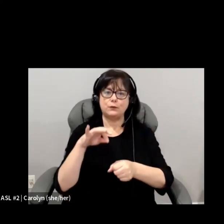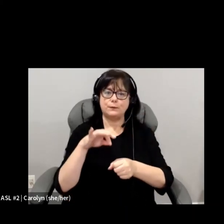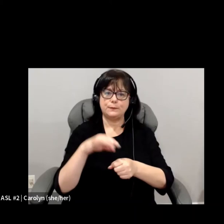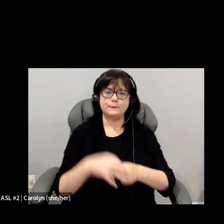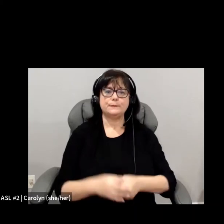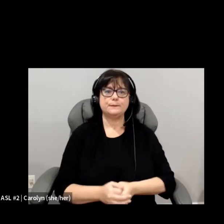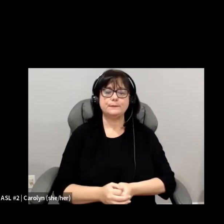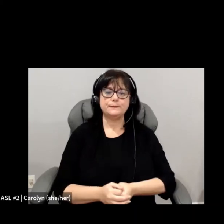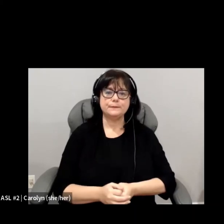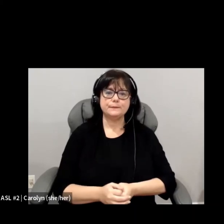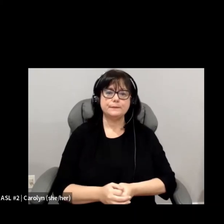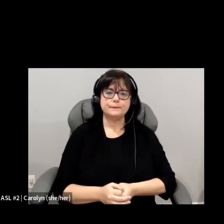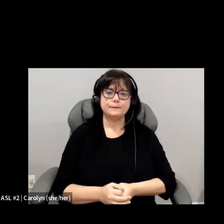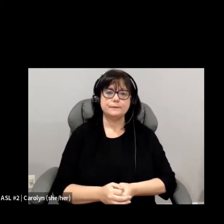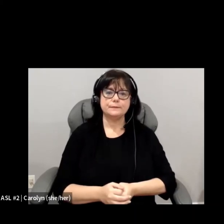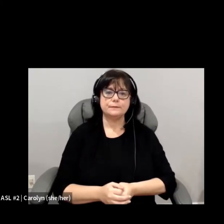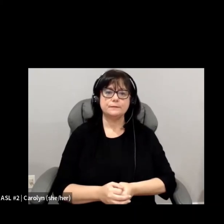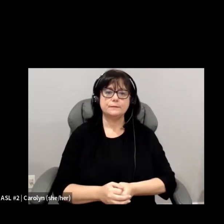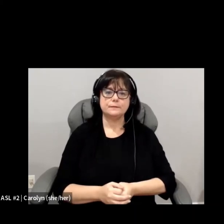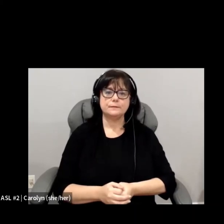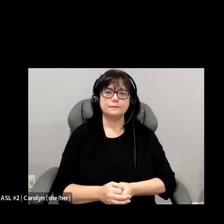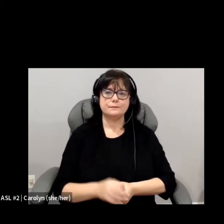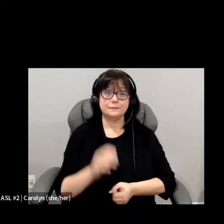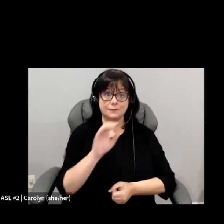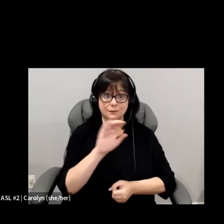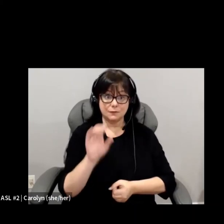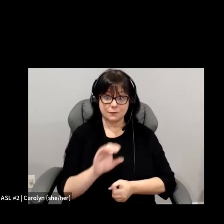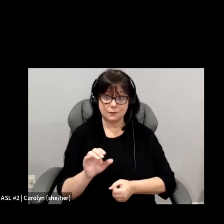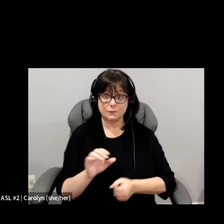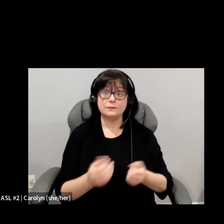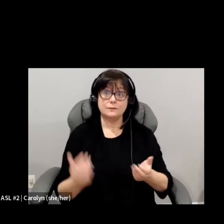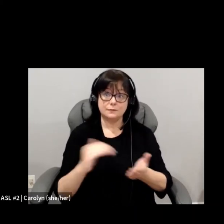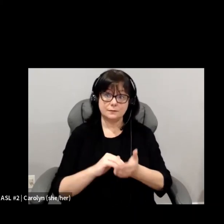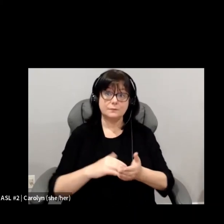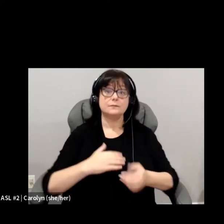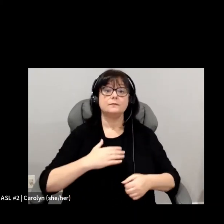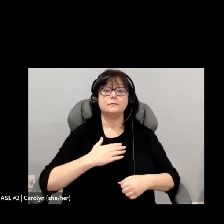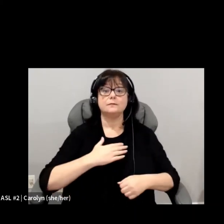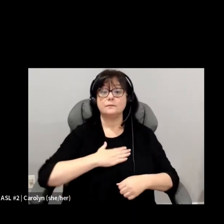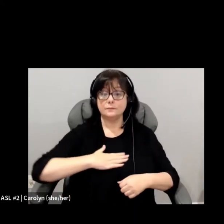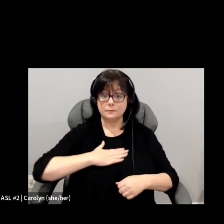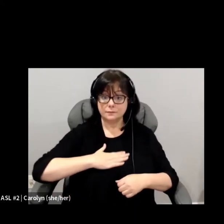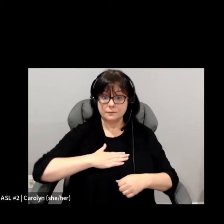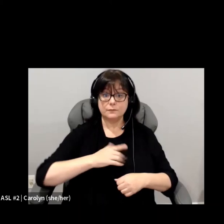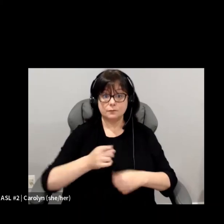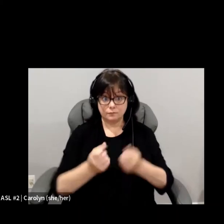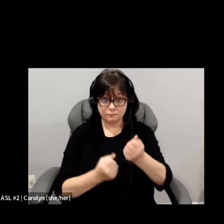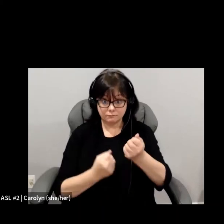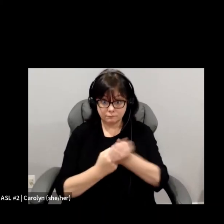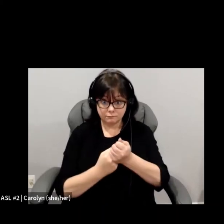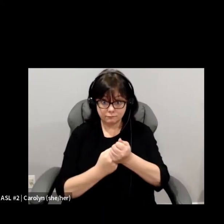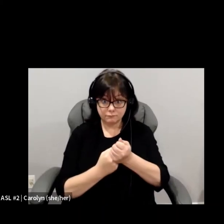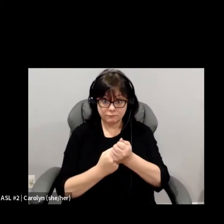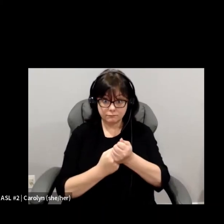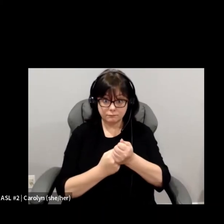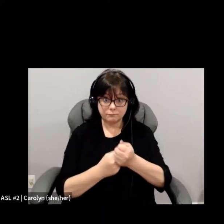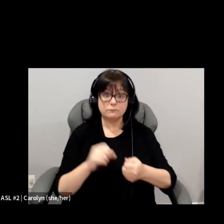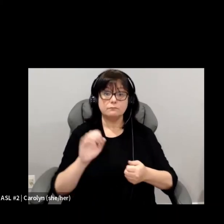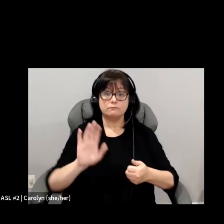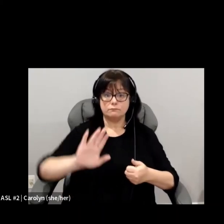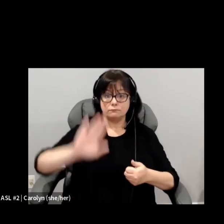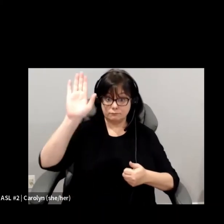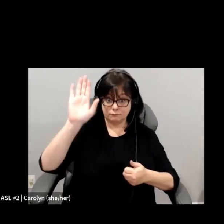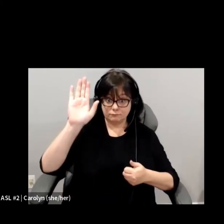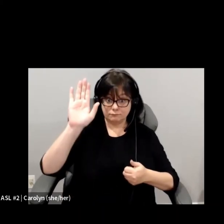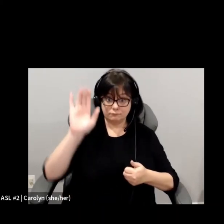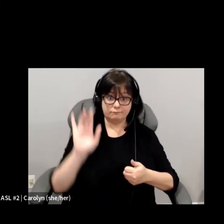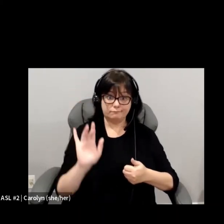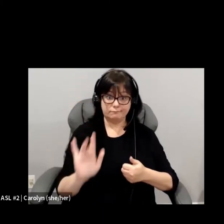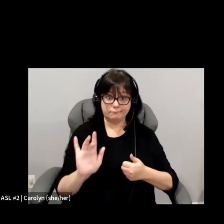AGAIN, ON ZOOM, PLEASE RAISE YOUR HAND IN YOU'RE IN FAVOUR OF THE MOTION.